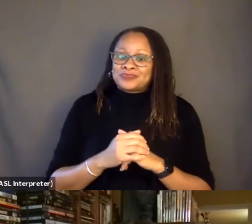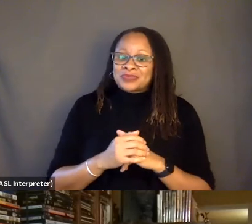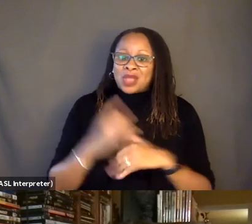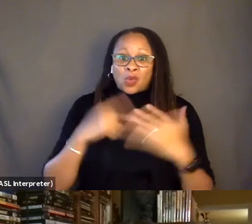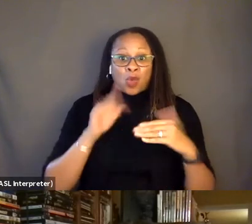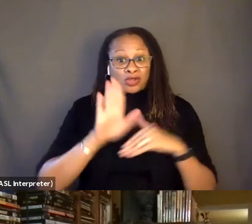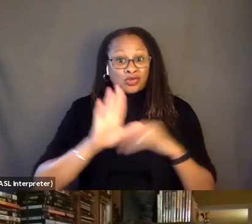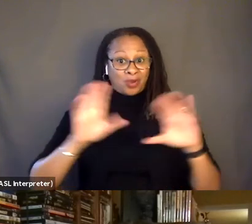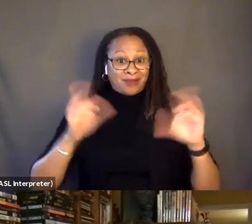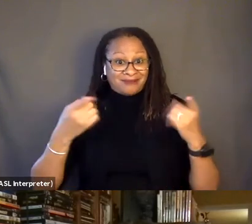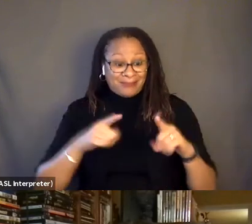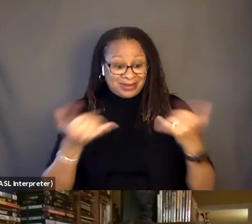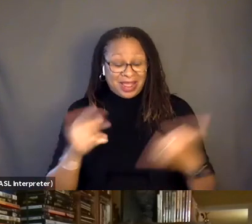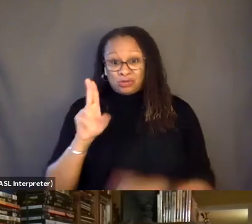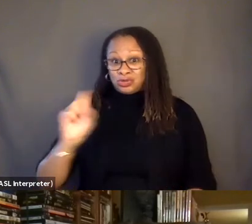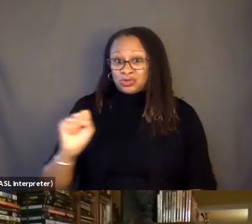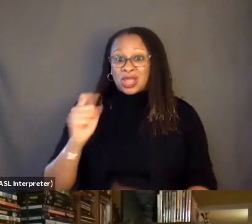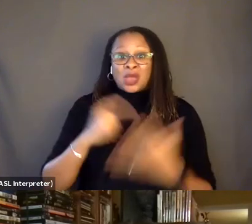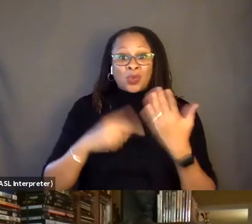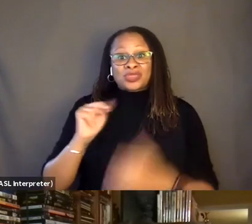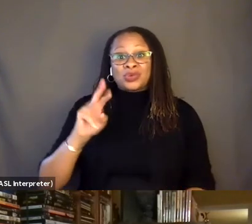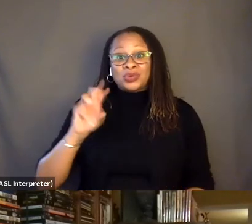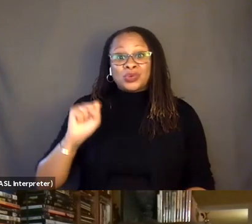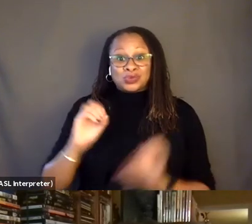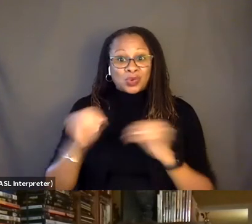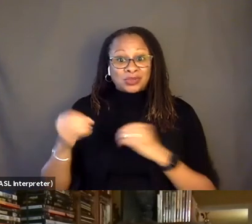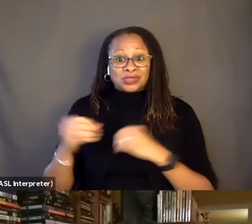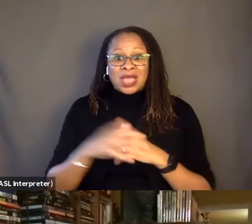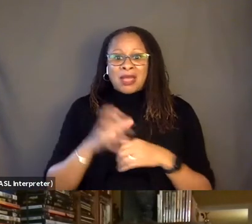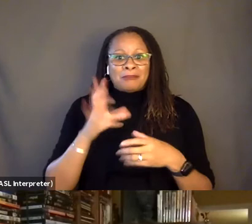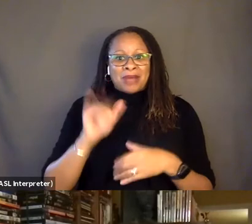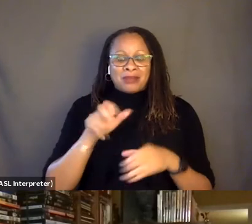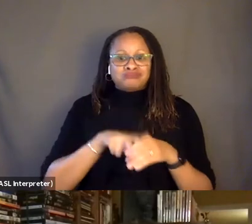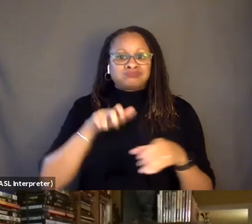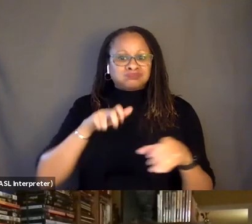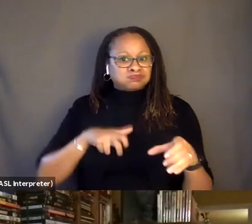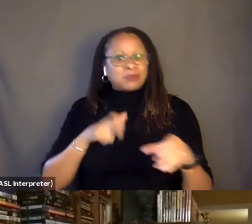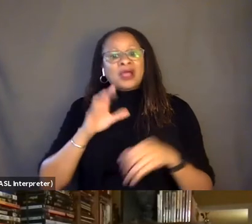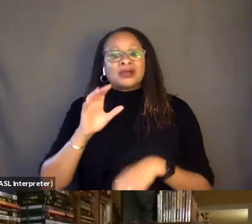in the States, what you, what the news organizations did by pulling out of President Trump's,